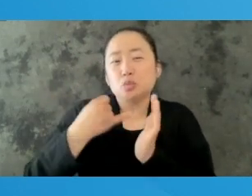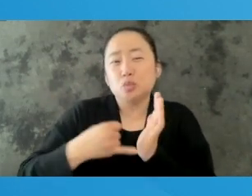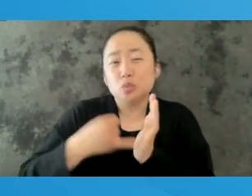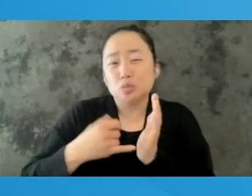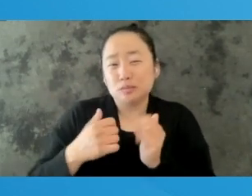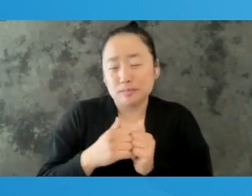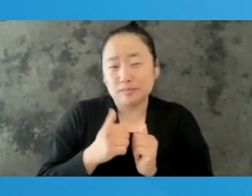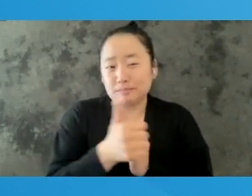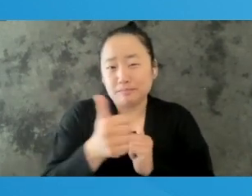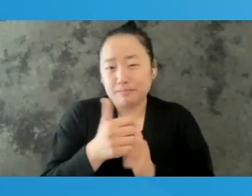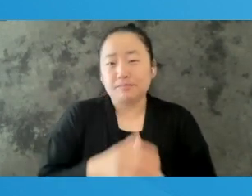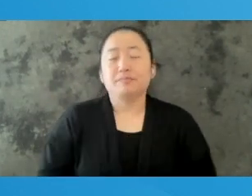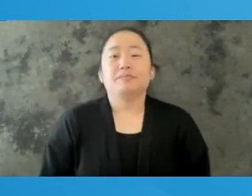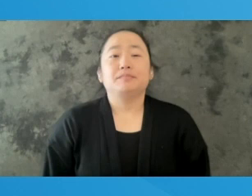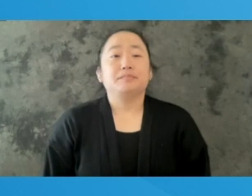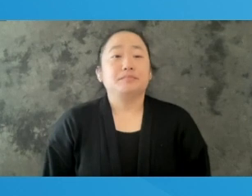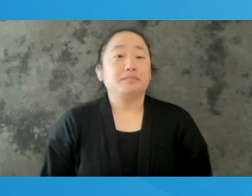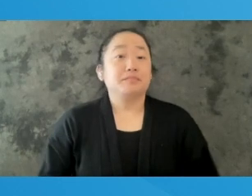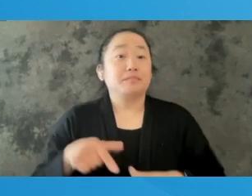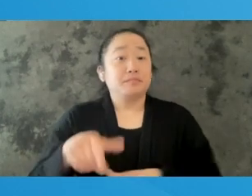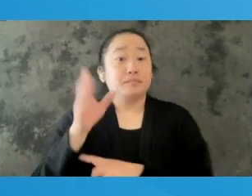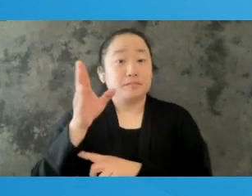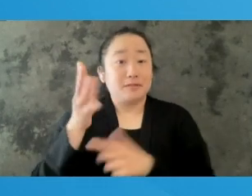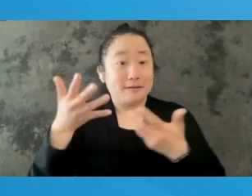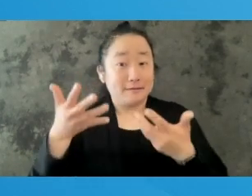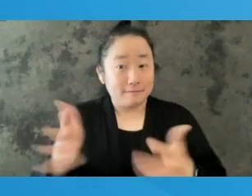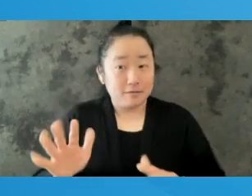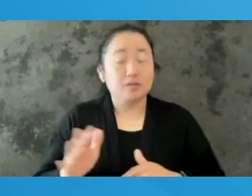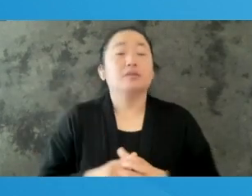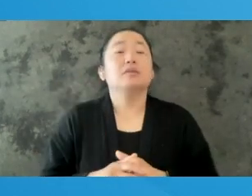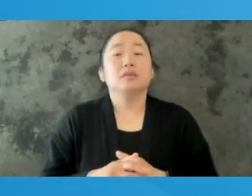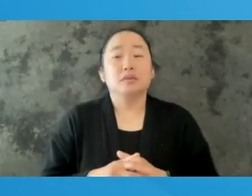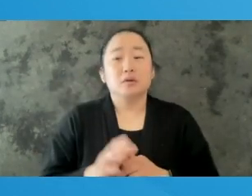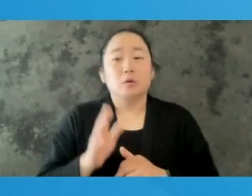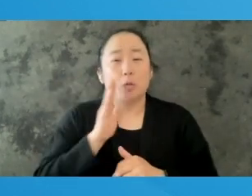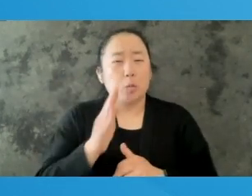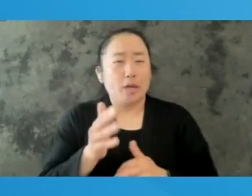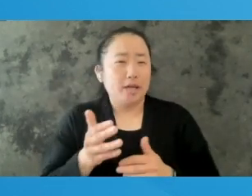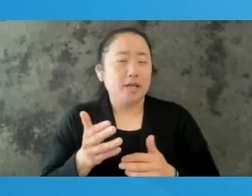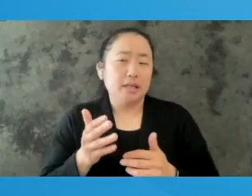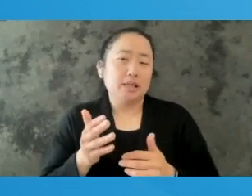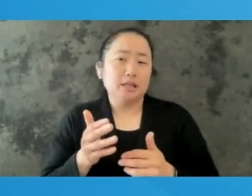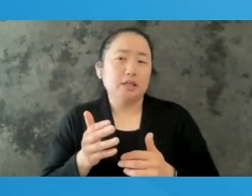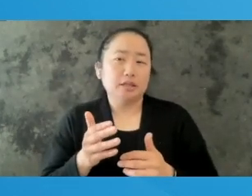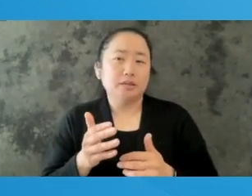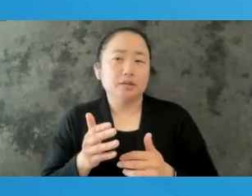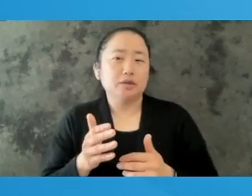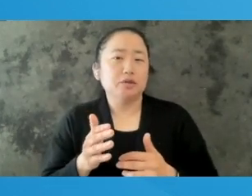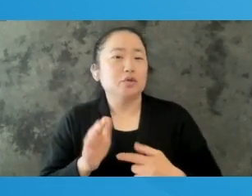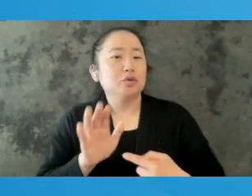And then at the end of the session, we will introduce you to many of our classroom-ready resources.